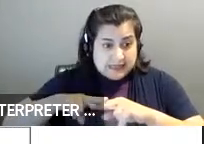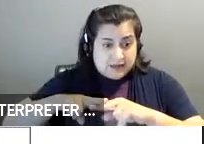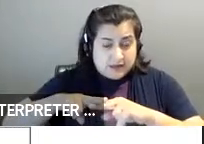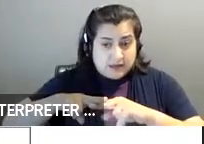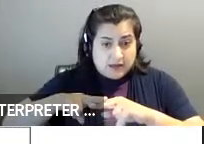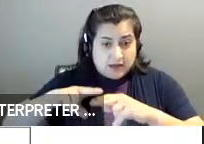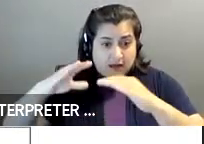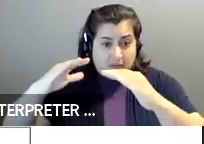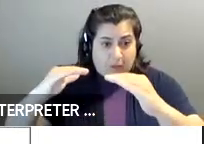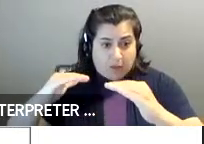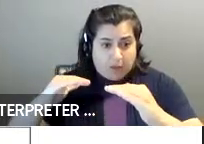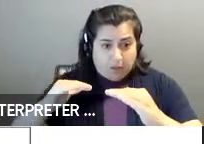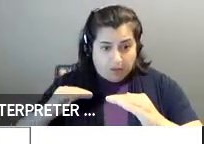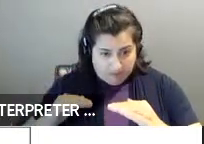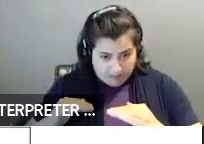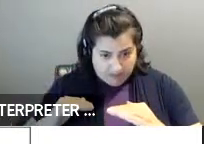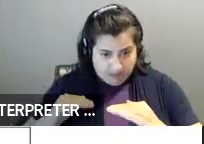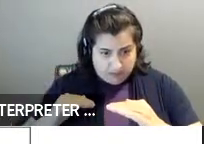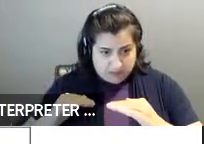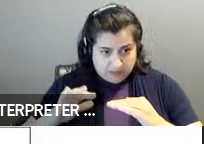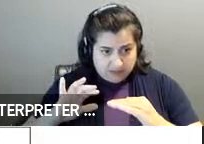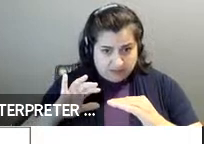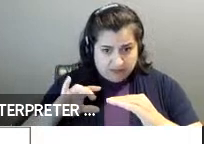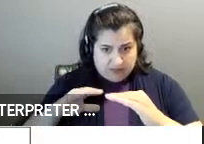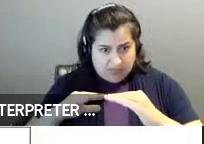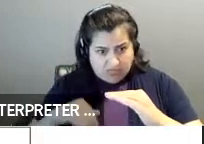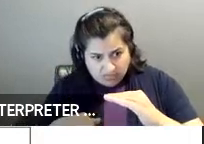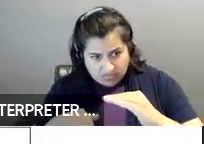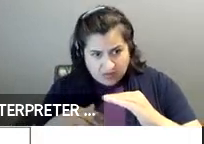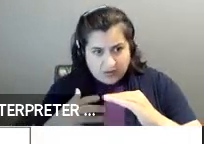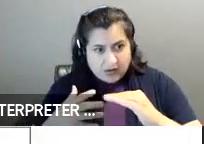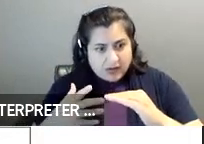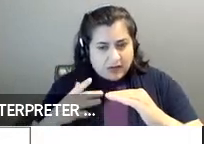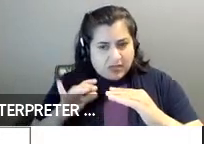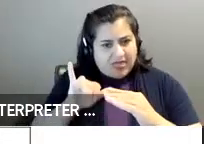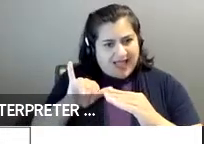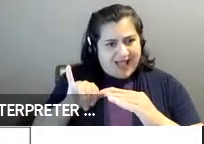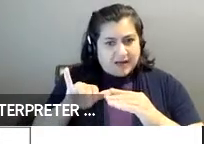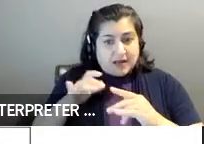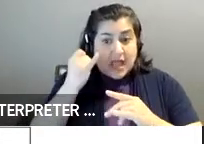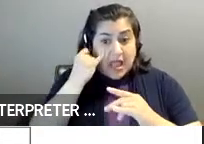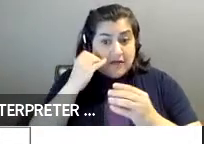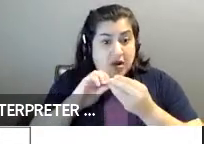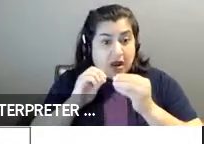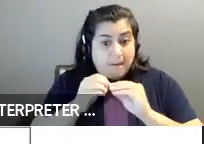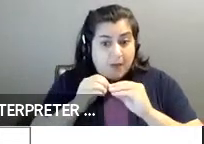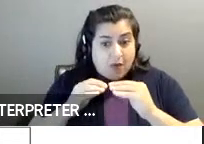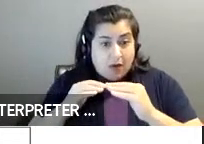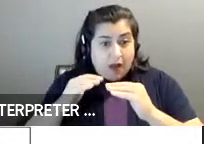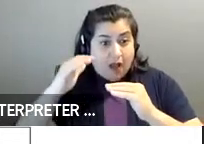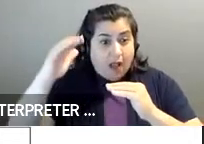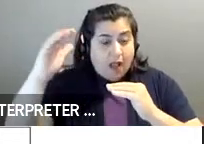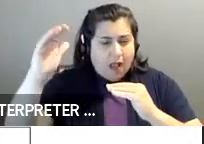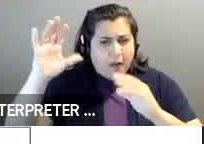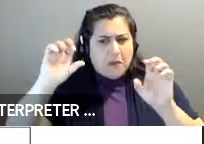this value. Individuals that have a seat height higher than this value would be accommodated or in